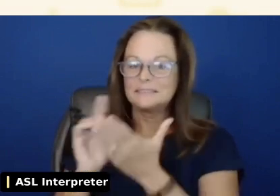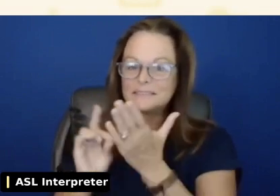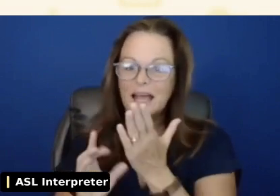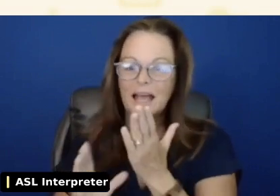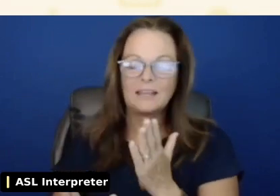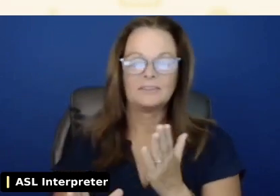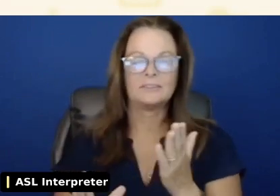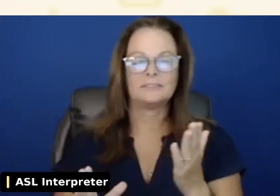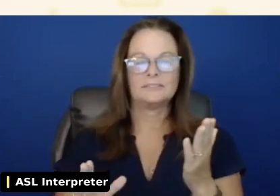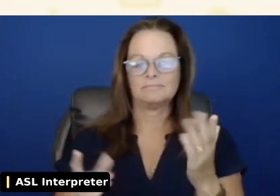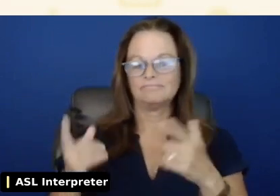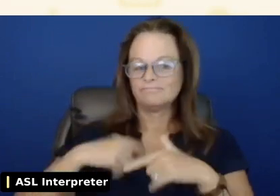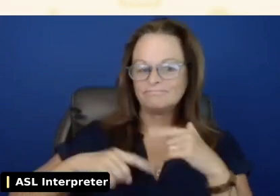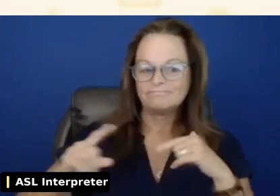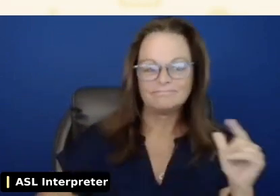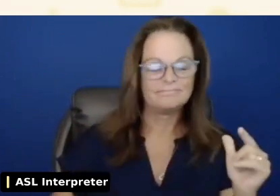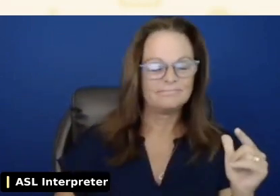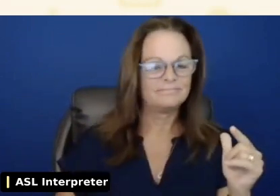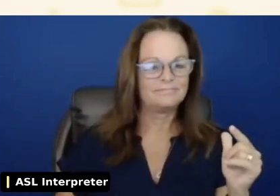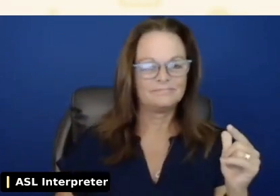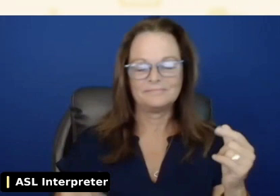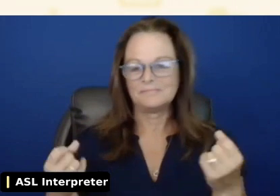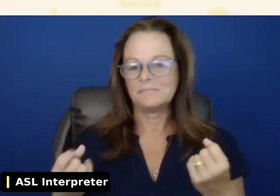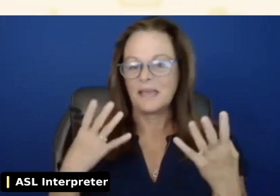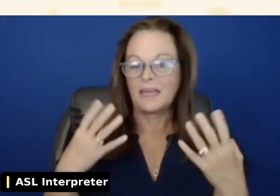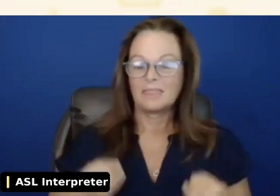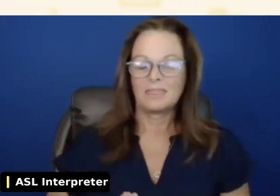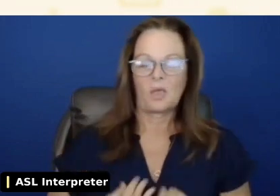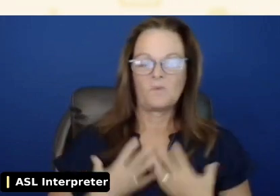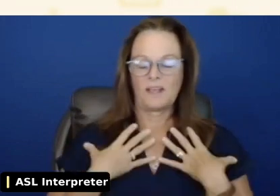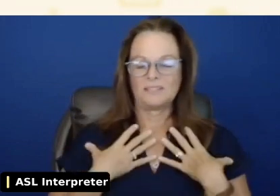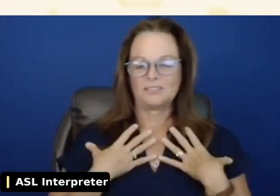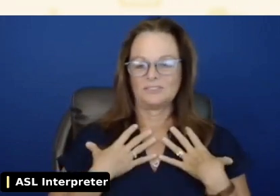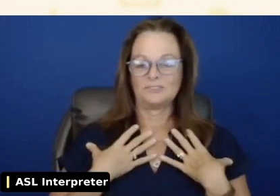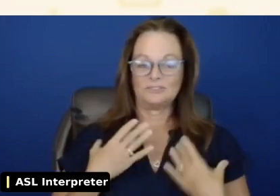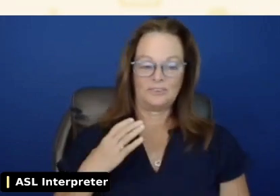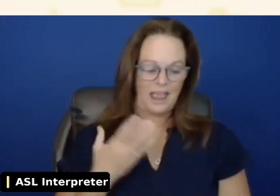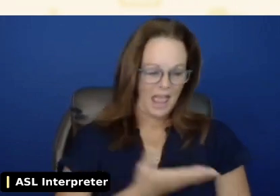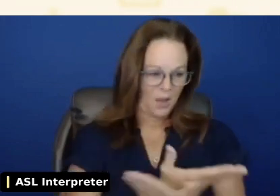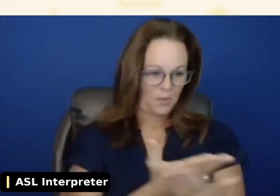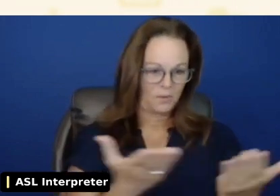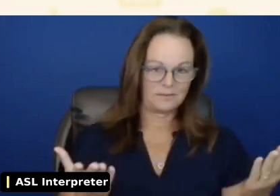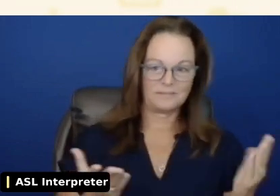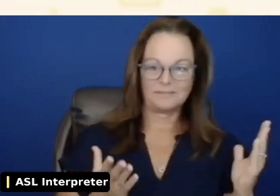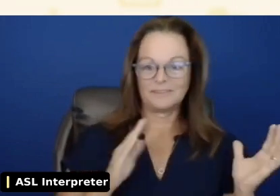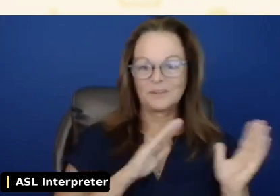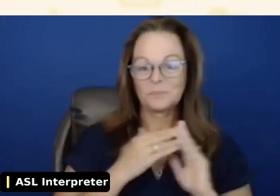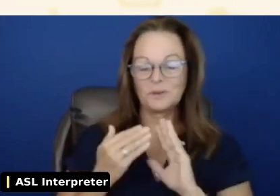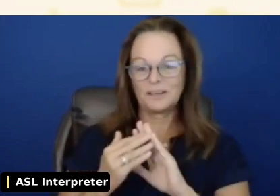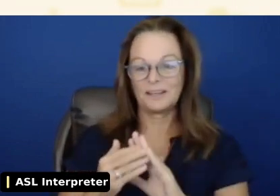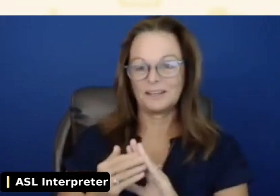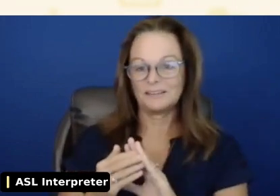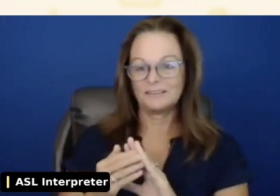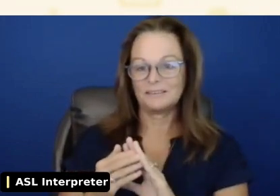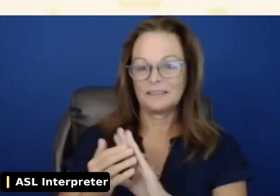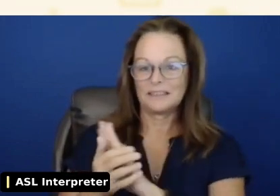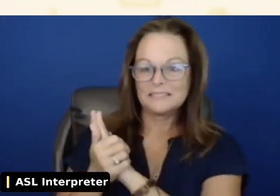and they enrich our community with their skills, insights, and perspectives.